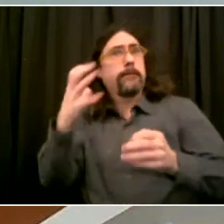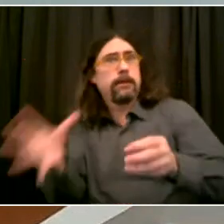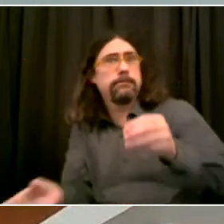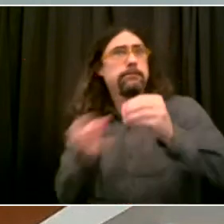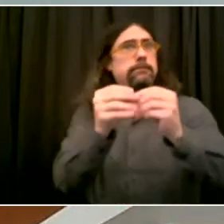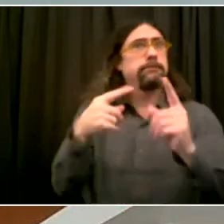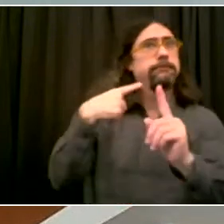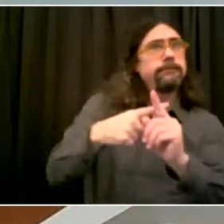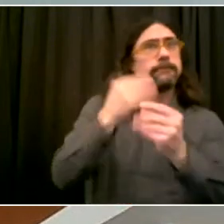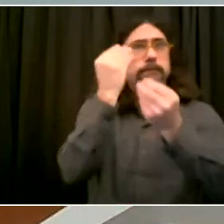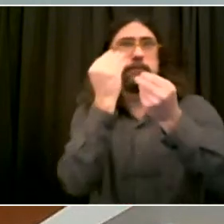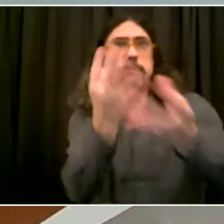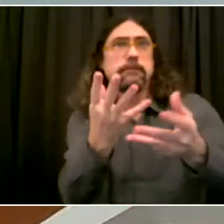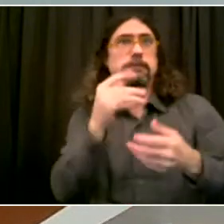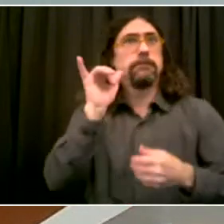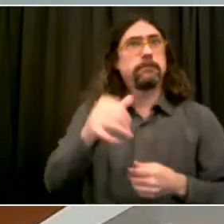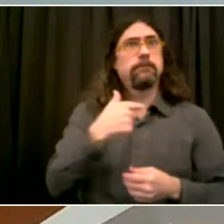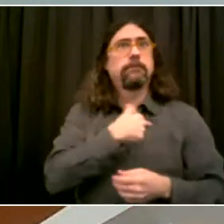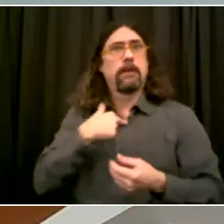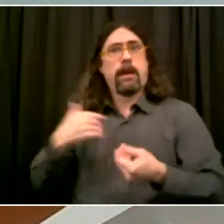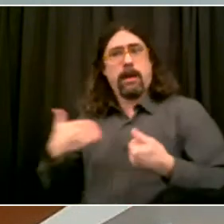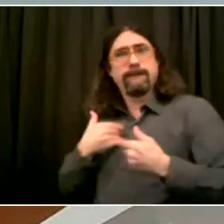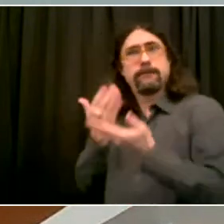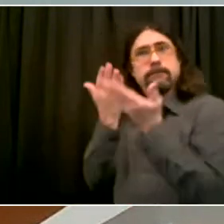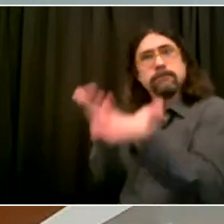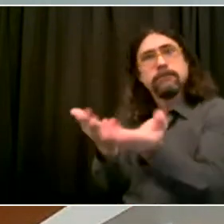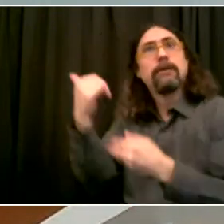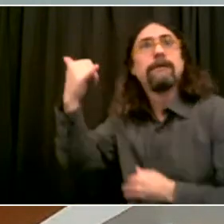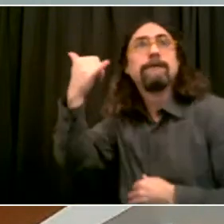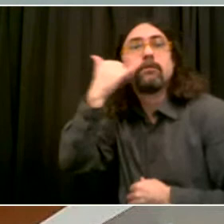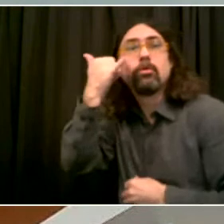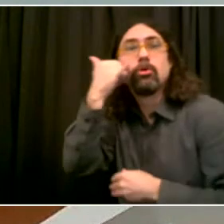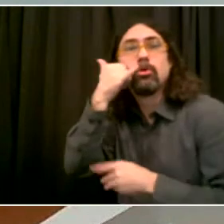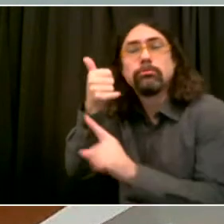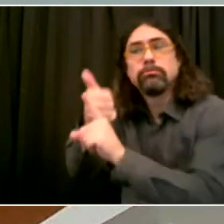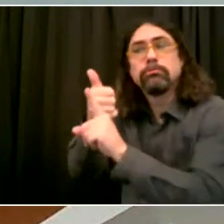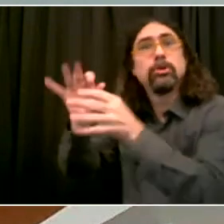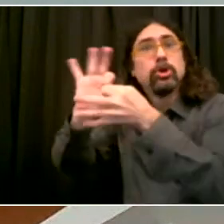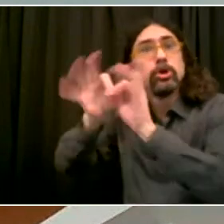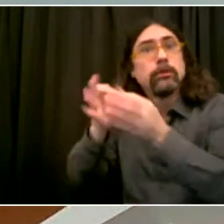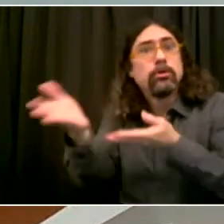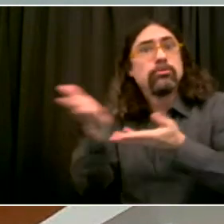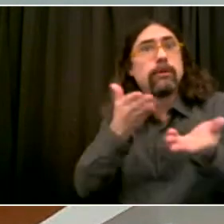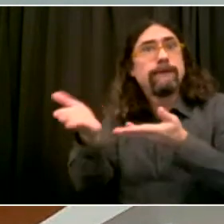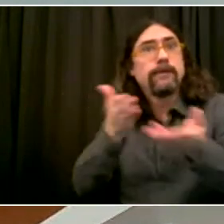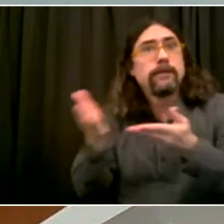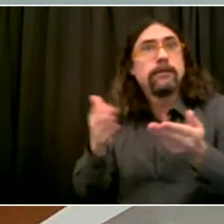I COMPLETELY AGREE WITH EVERYTHING DR. EASTERLING SAID, WE HAVE OUR LANGUAGE LINES THAT WE USE EVEVY ERSINGLE DAY AT NEW YORK CITY HEALTH AND HOSPITALS THAT